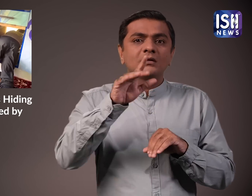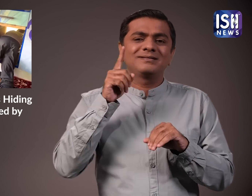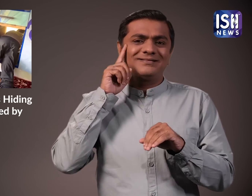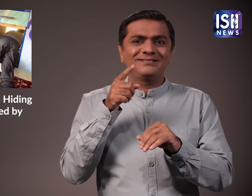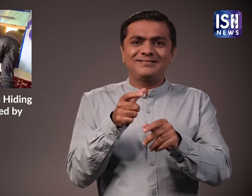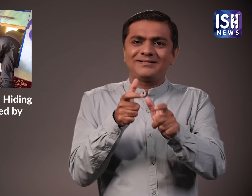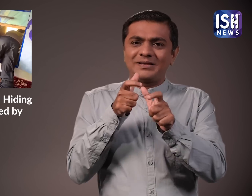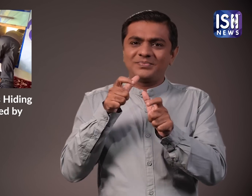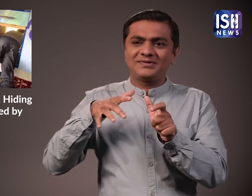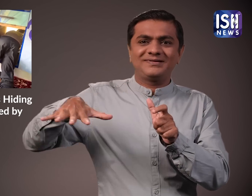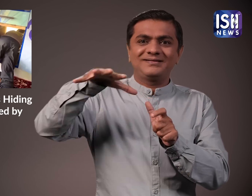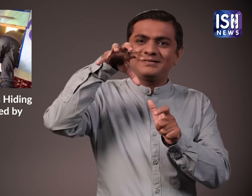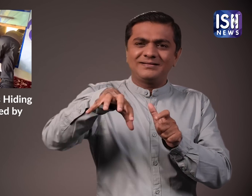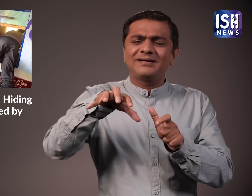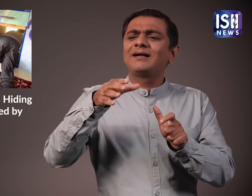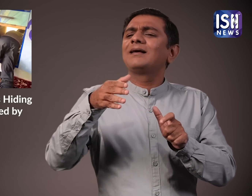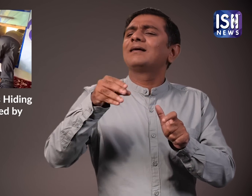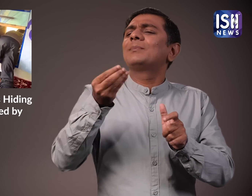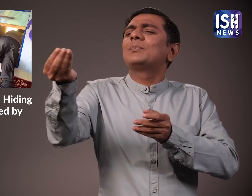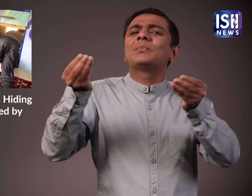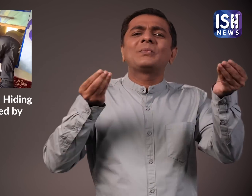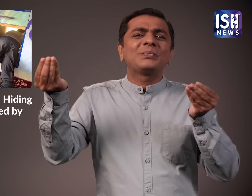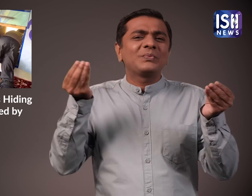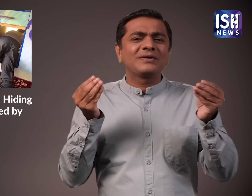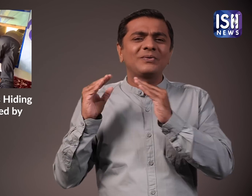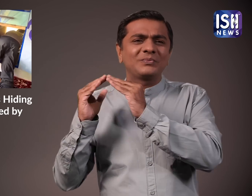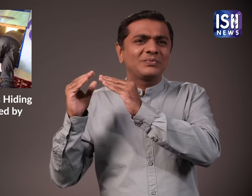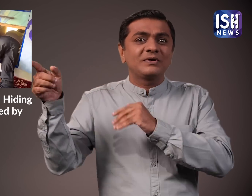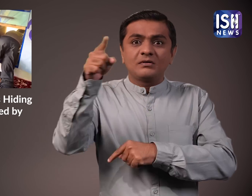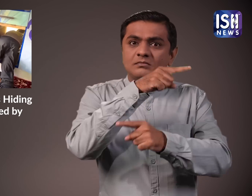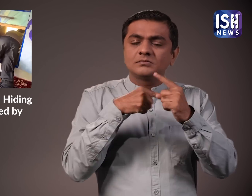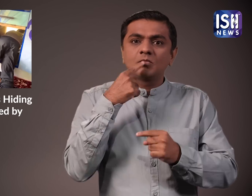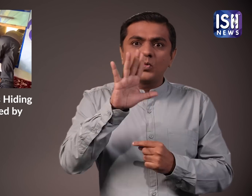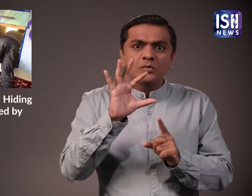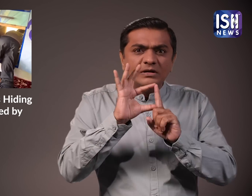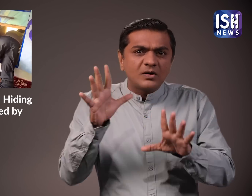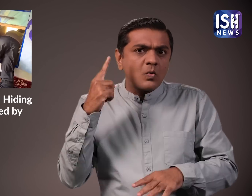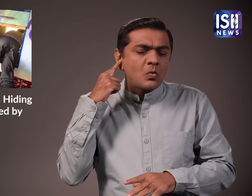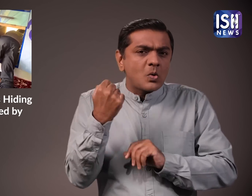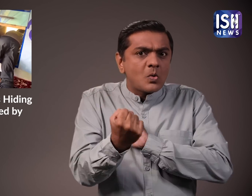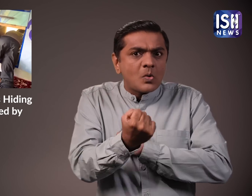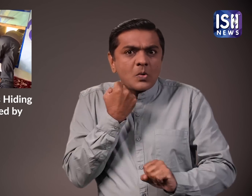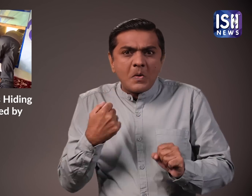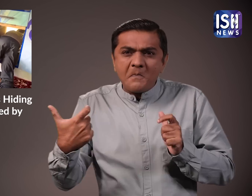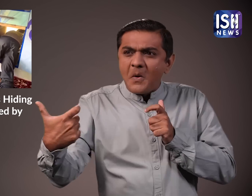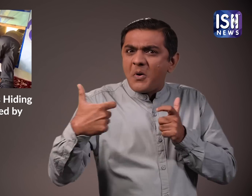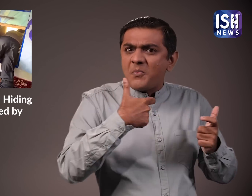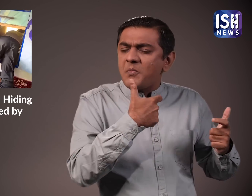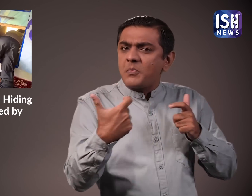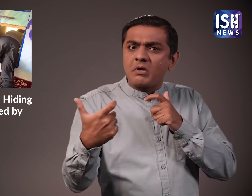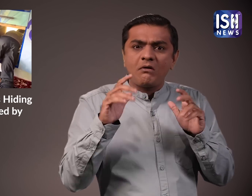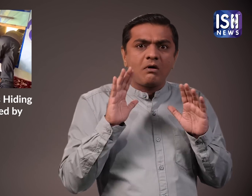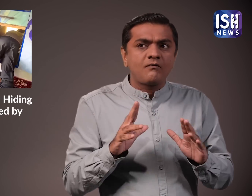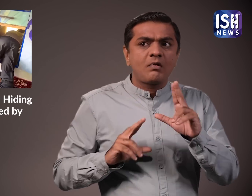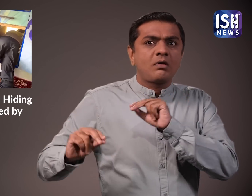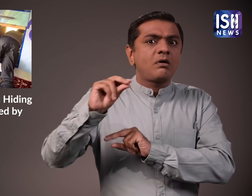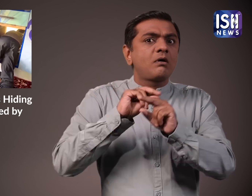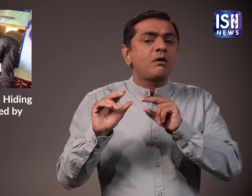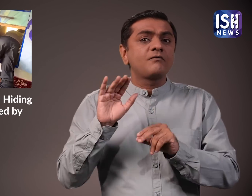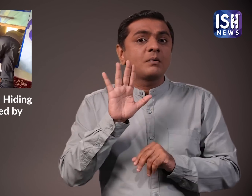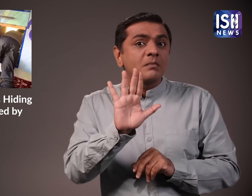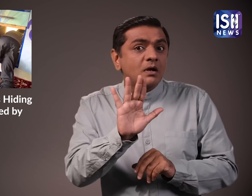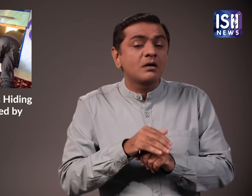Locals near the army camp reported hearing loud gunshots.